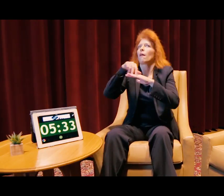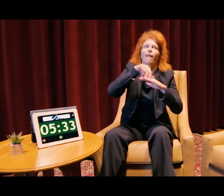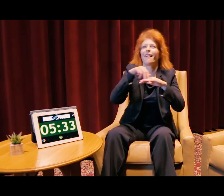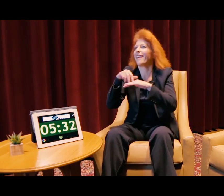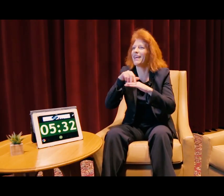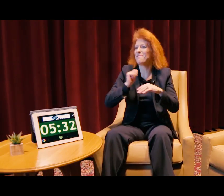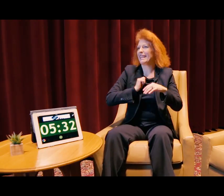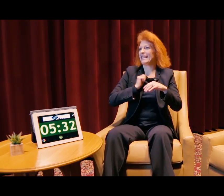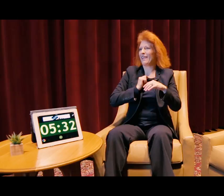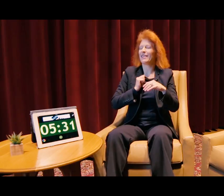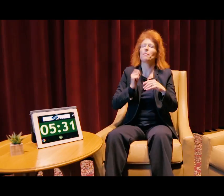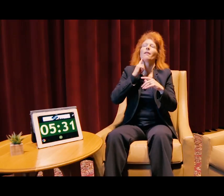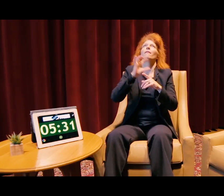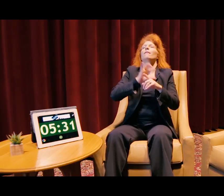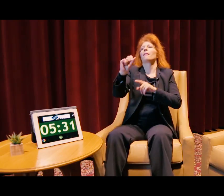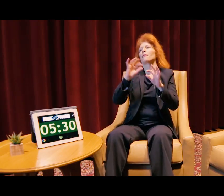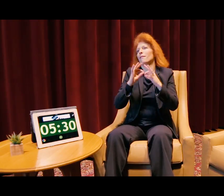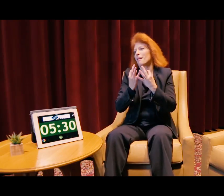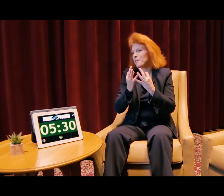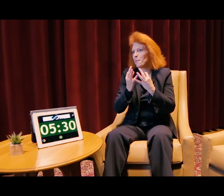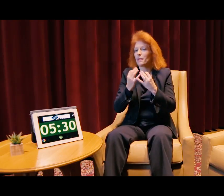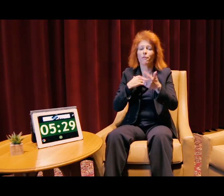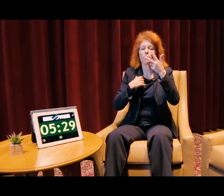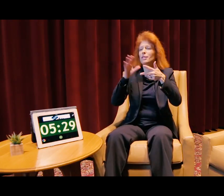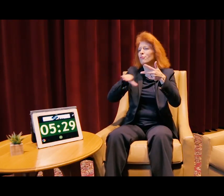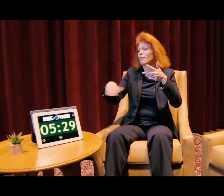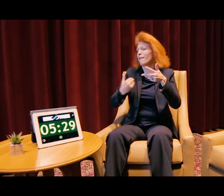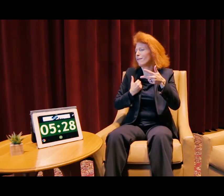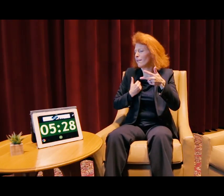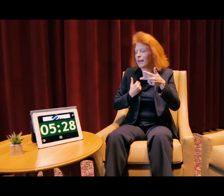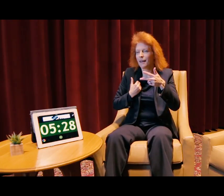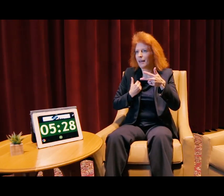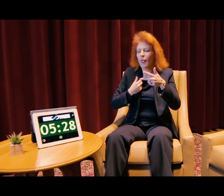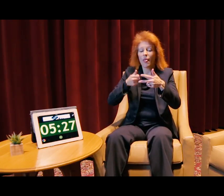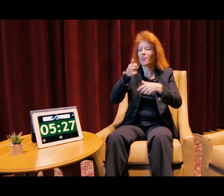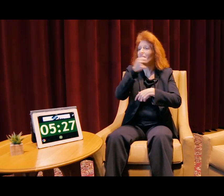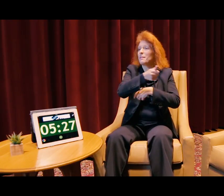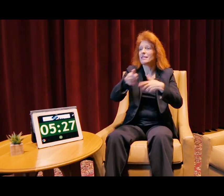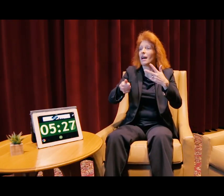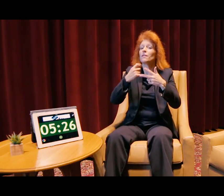I have a phenomenal family. I have three children who are a set of twin boys